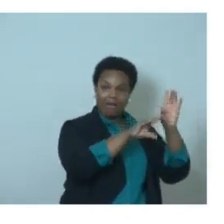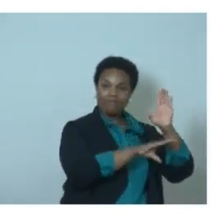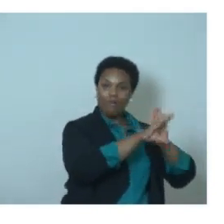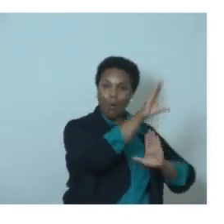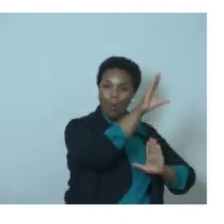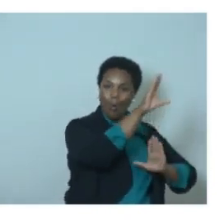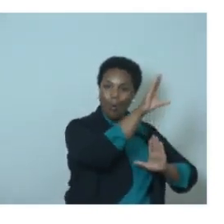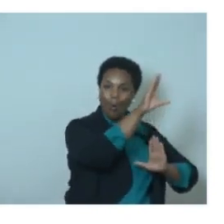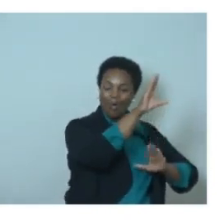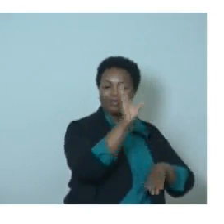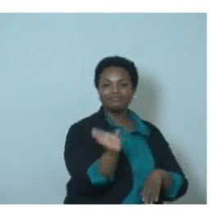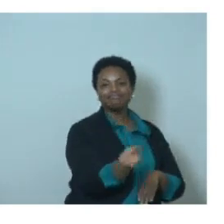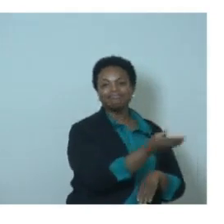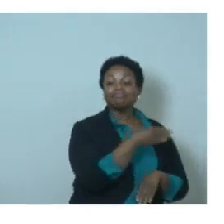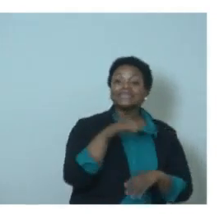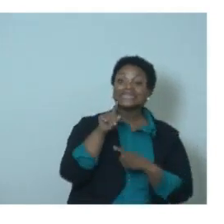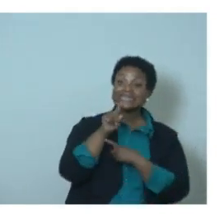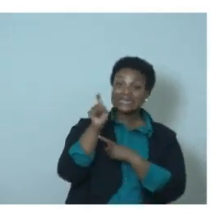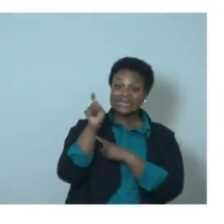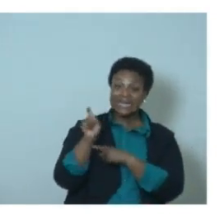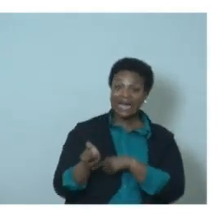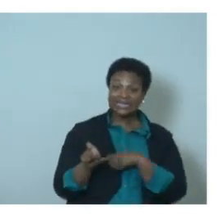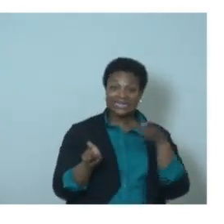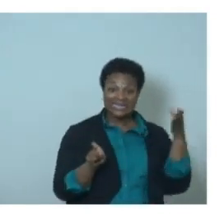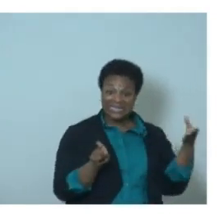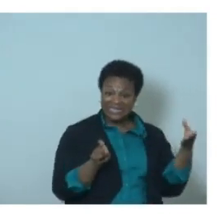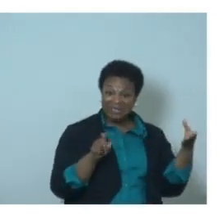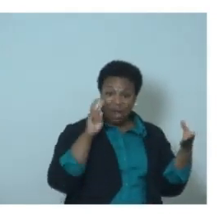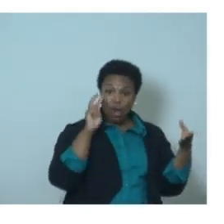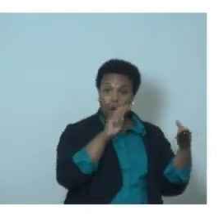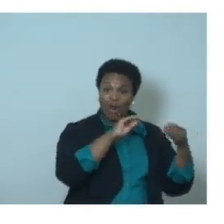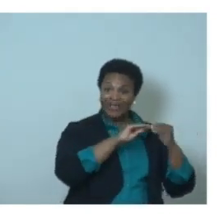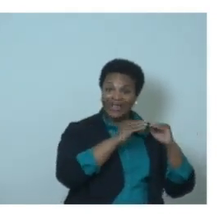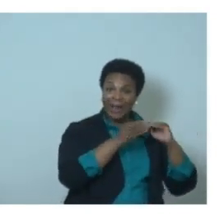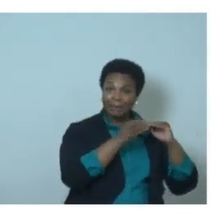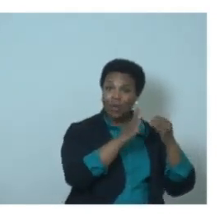CONTROL AND BETTER RESULTS GETS MINIMIZED TO A GREAT DEGREE.